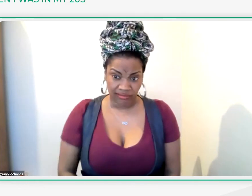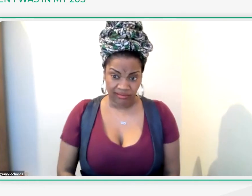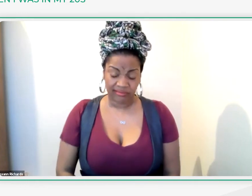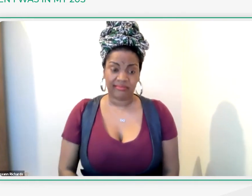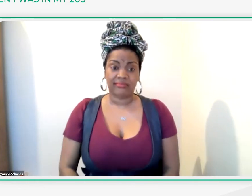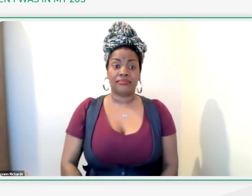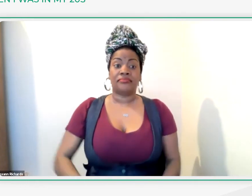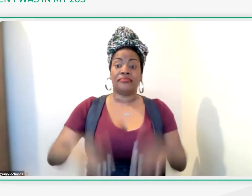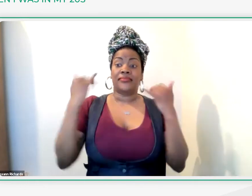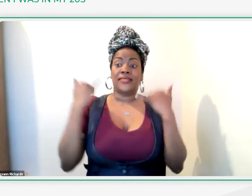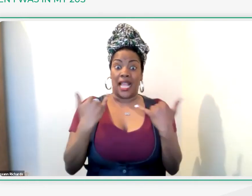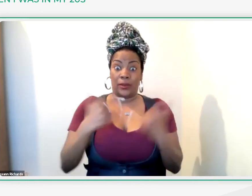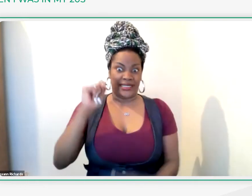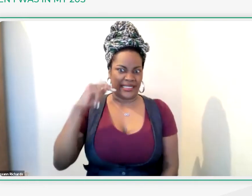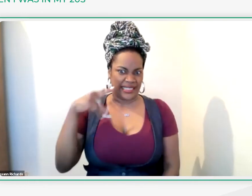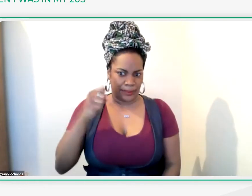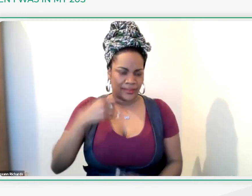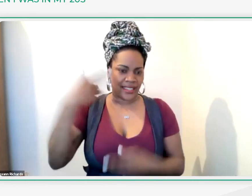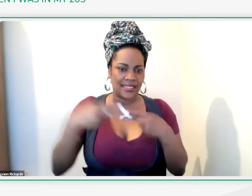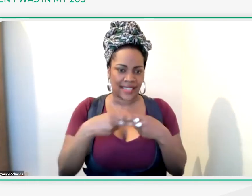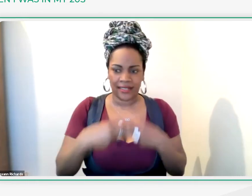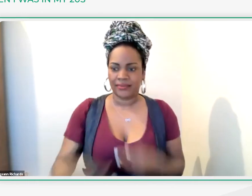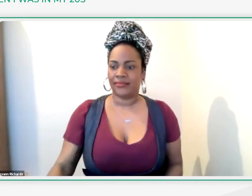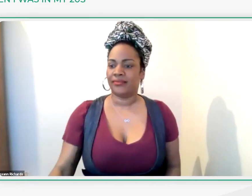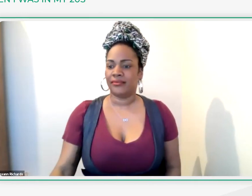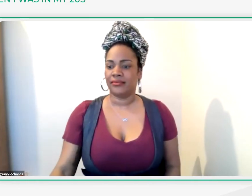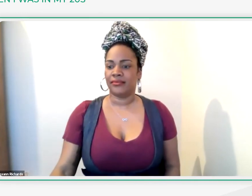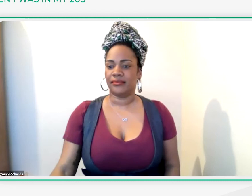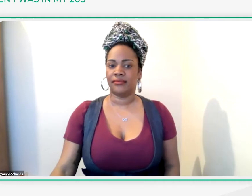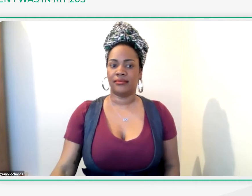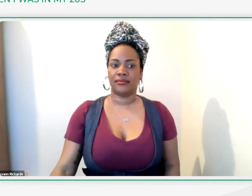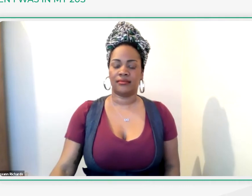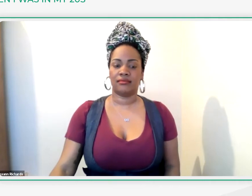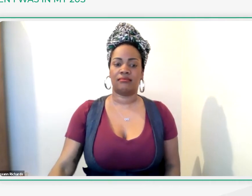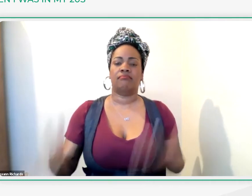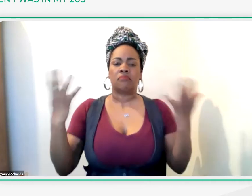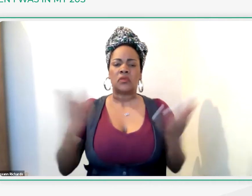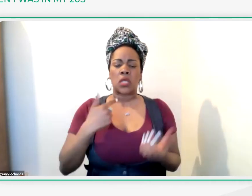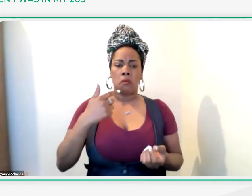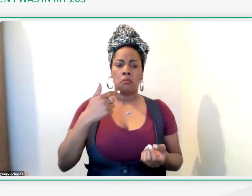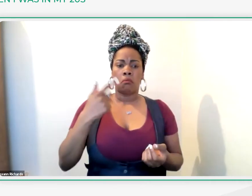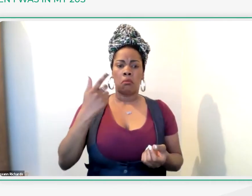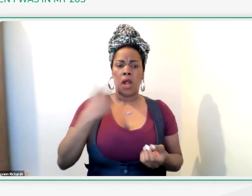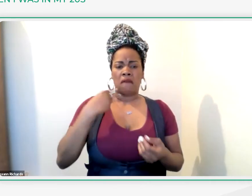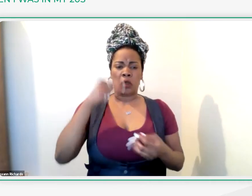You do want to be wise, though, because if you take something out, it may affect you in the future. That's just a tip for you.